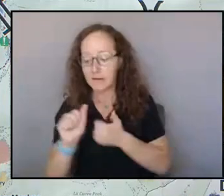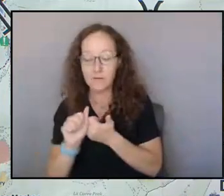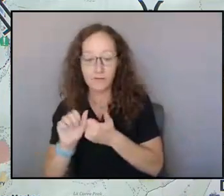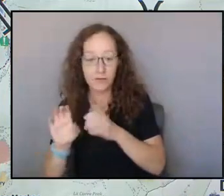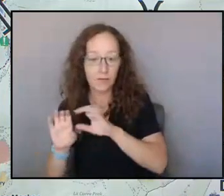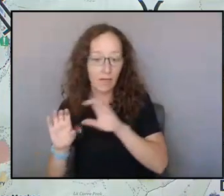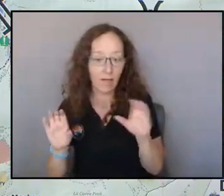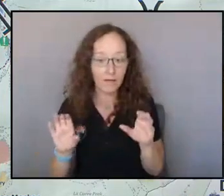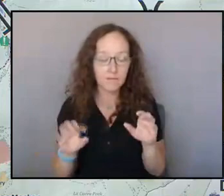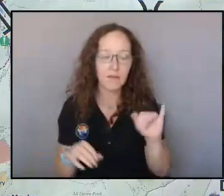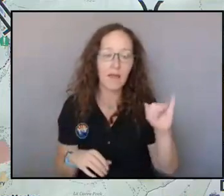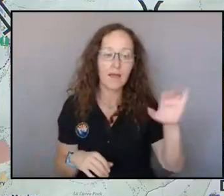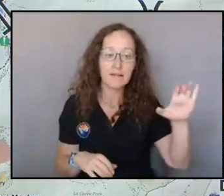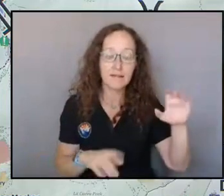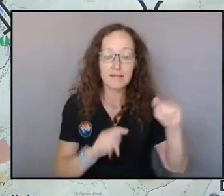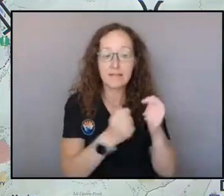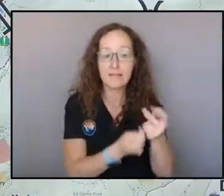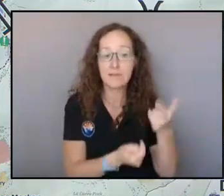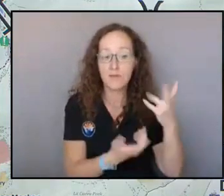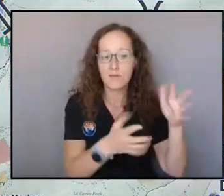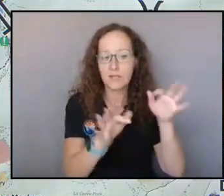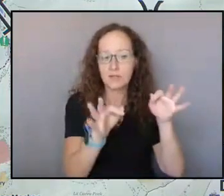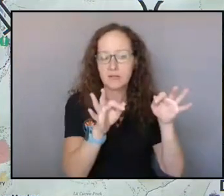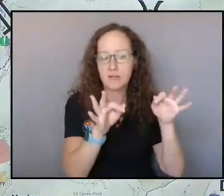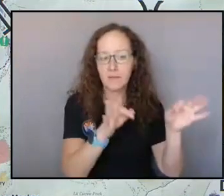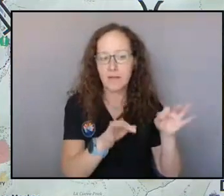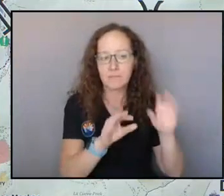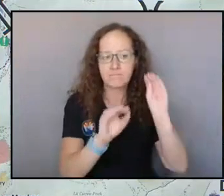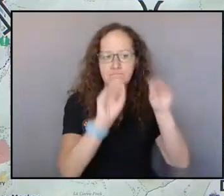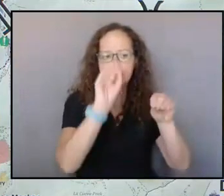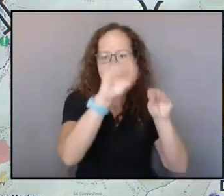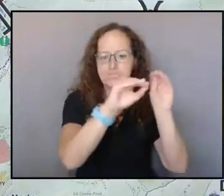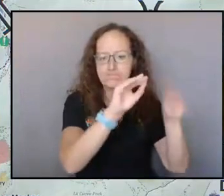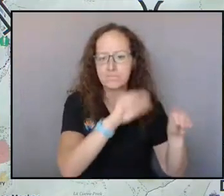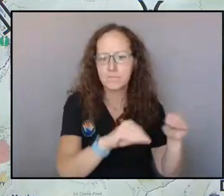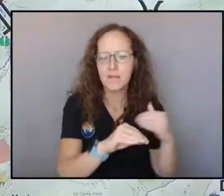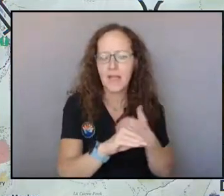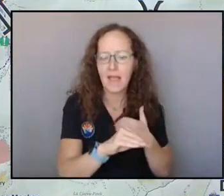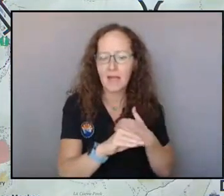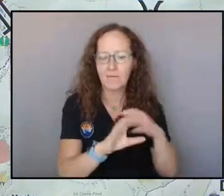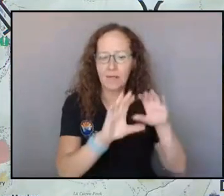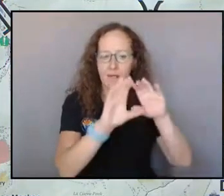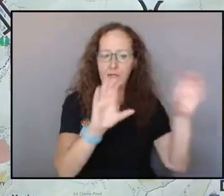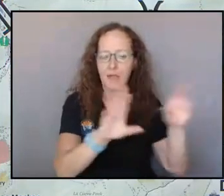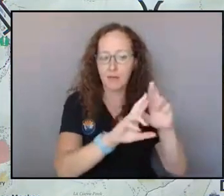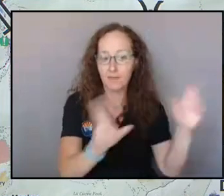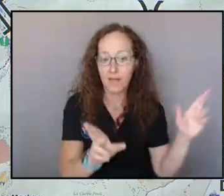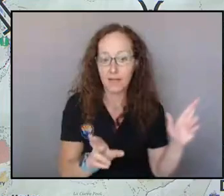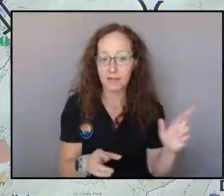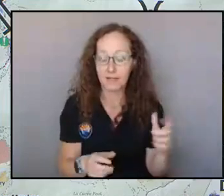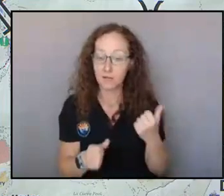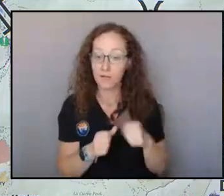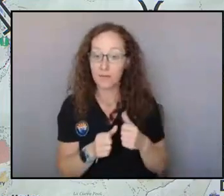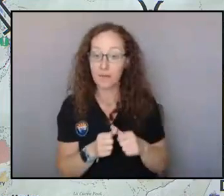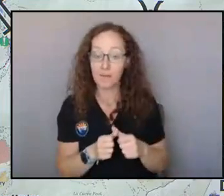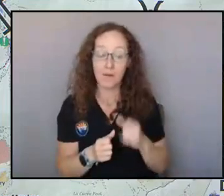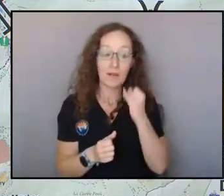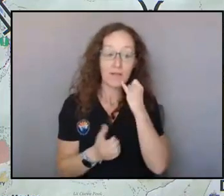I MEAN, IT IS THE TURN OF THE BATTLESHIP THING. IF ALL THE SUDDEN WE'RE LIKE, YEAH, WE MIGHT NOT NEED THEM. THERE IS STILL FIVE, SIX WEEKS OF SUMMER LEFT